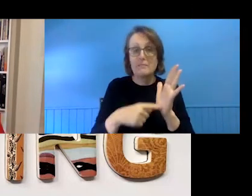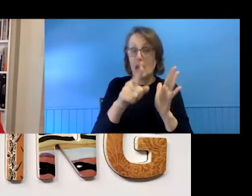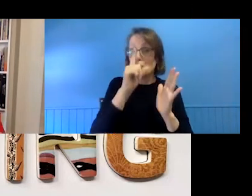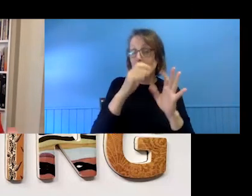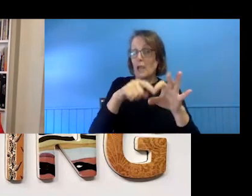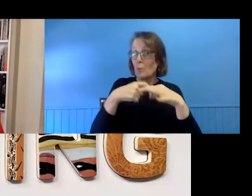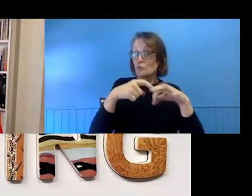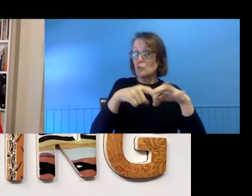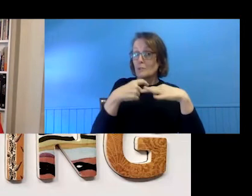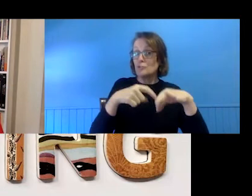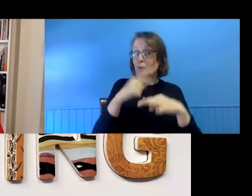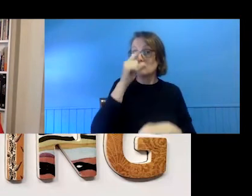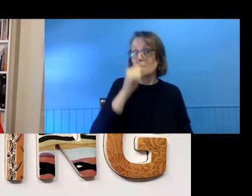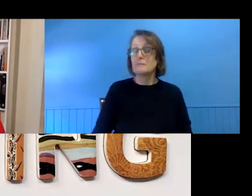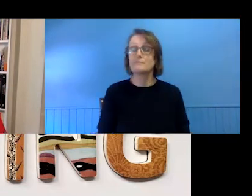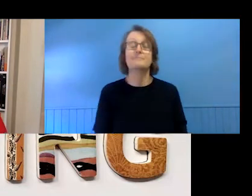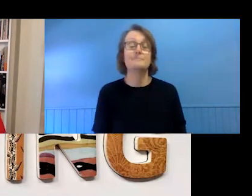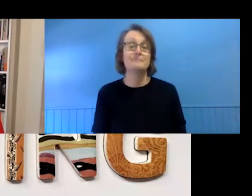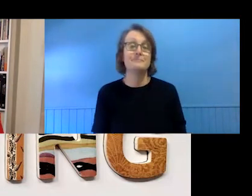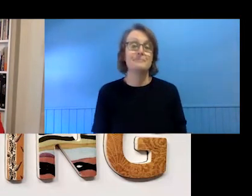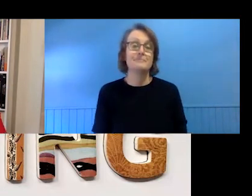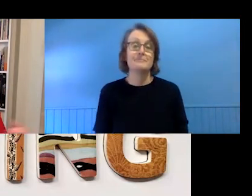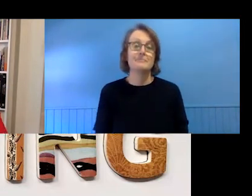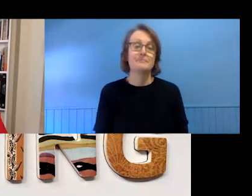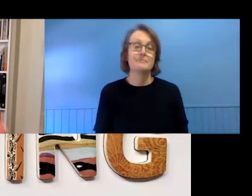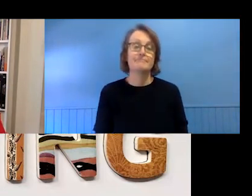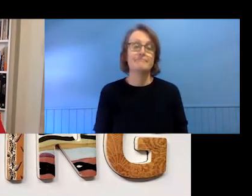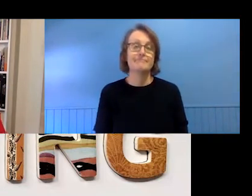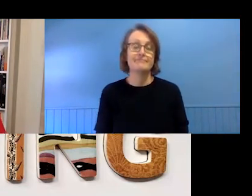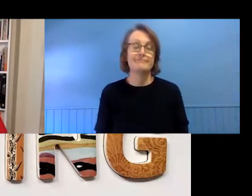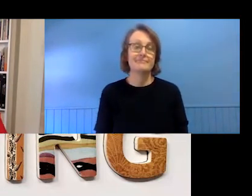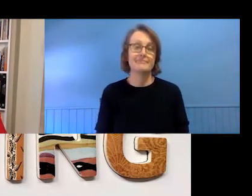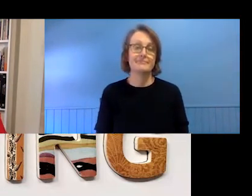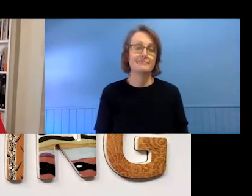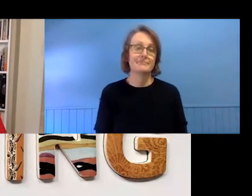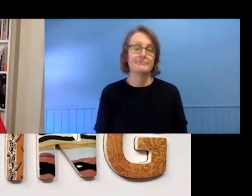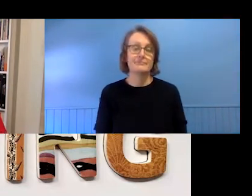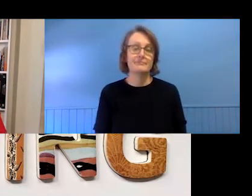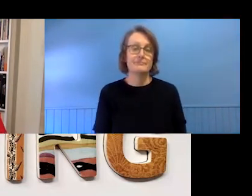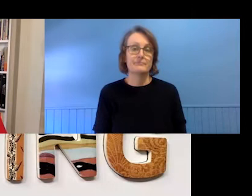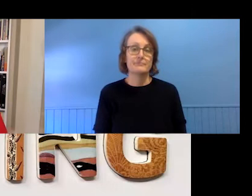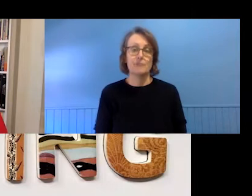end of the presentation. So my main focus, to start with, is to debunk